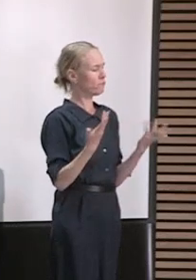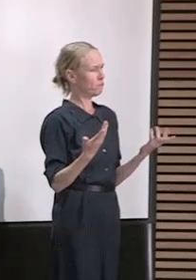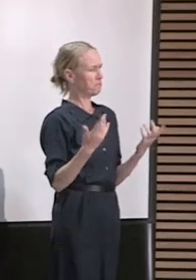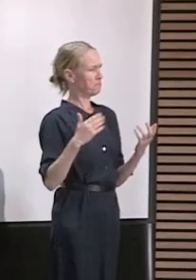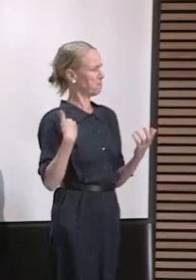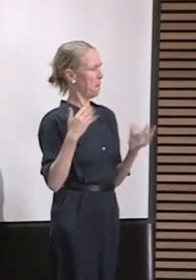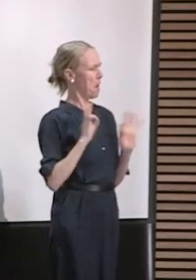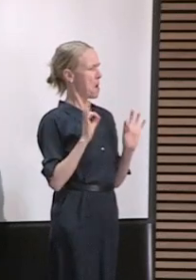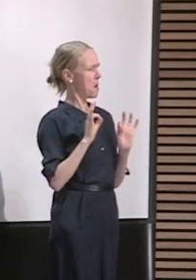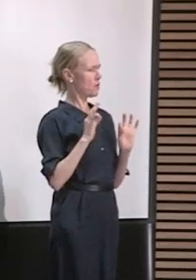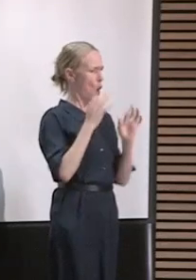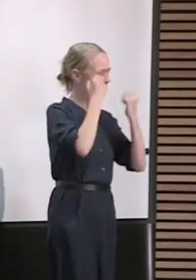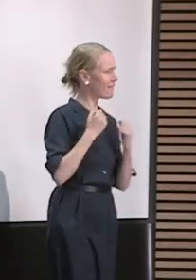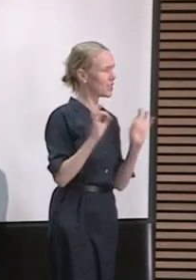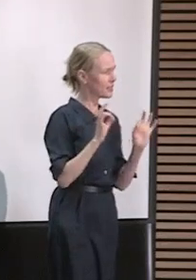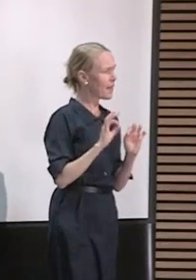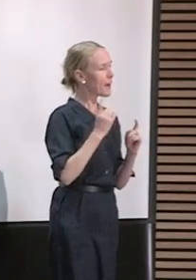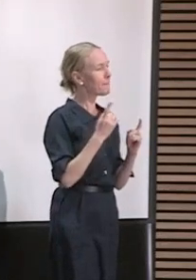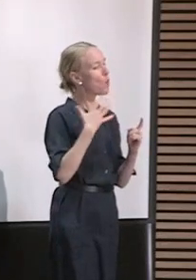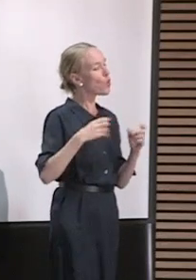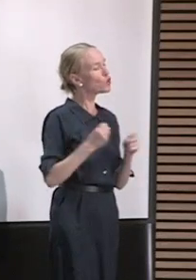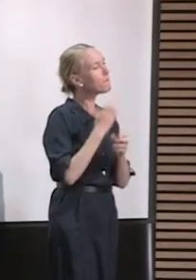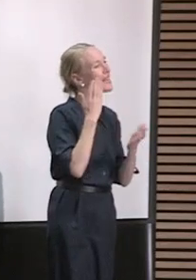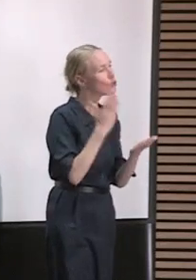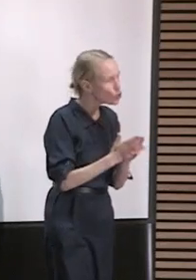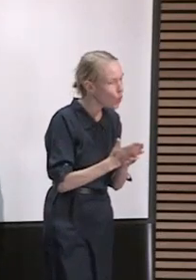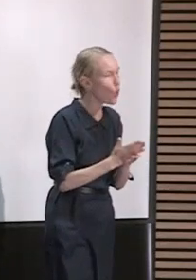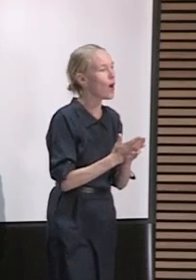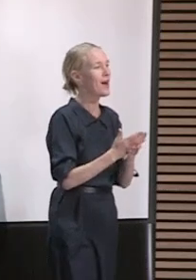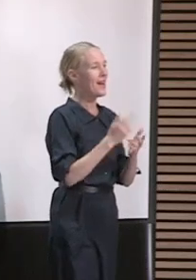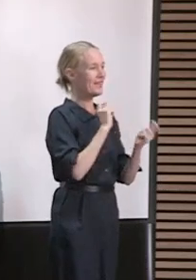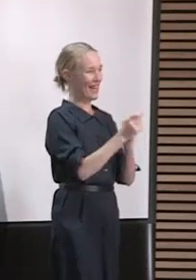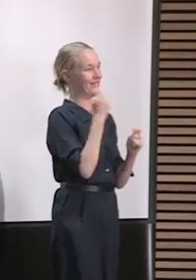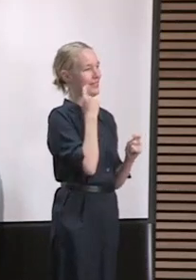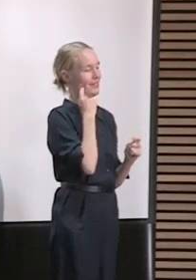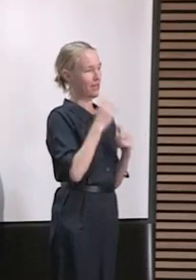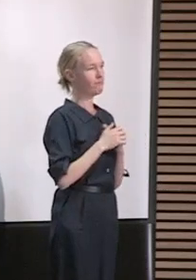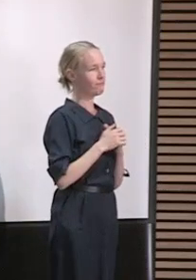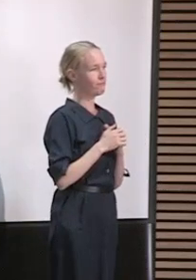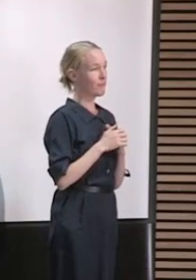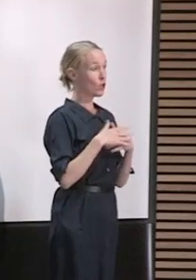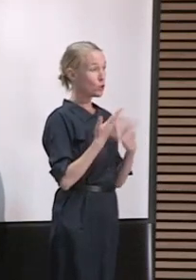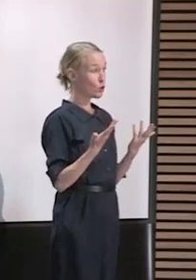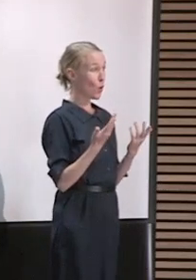identifying any barriers to testing. Basically, I think what we've identified is that